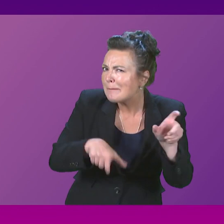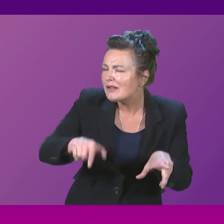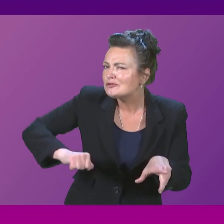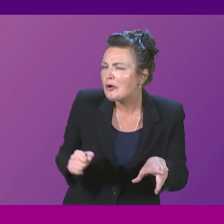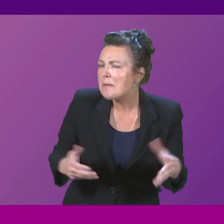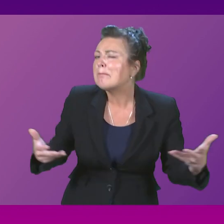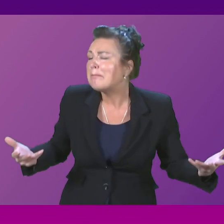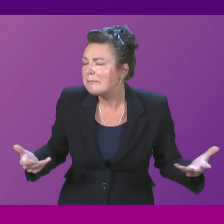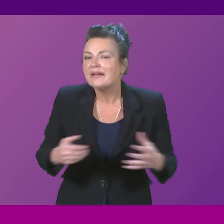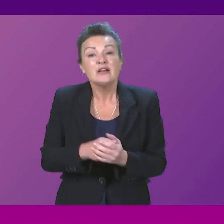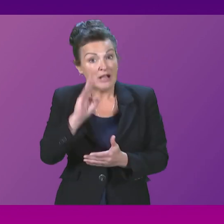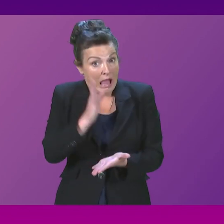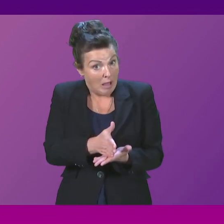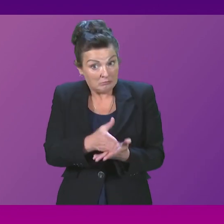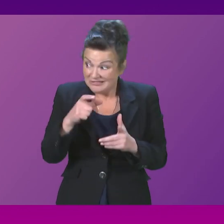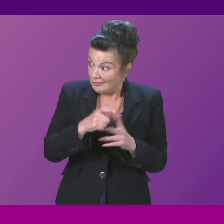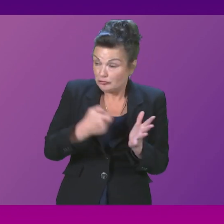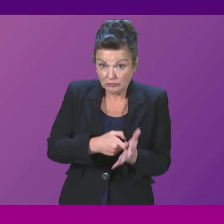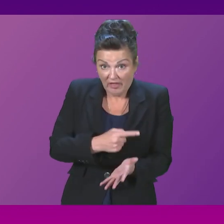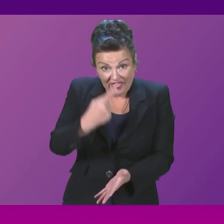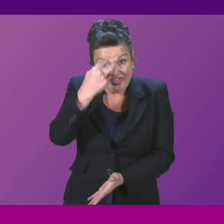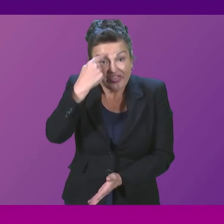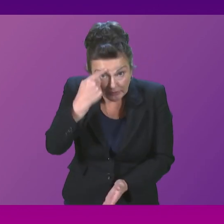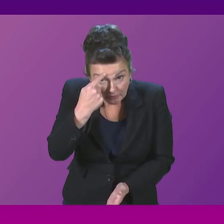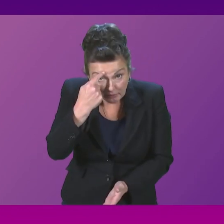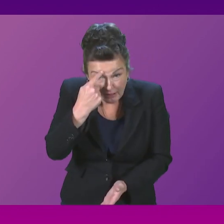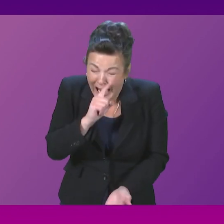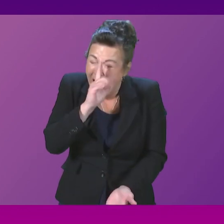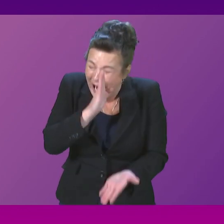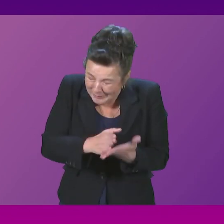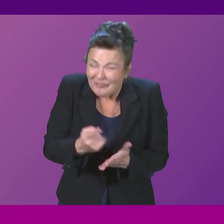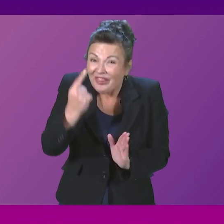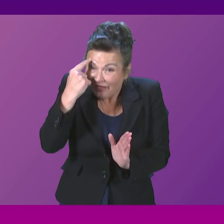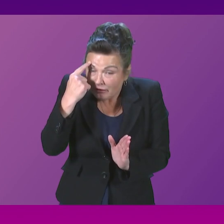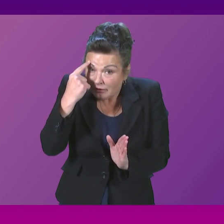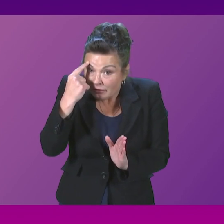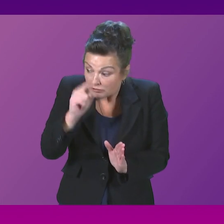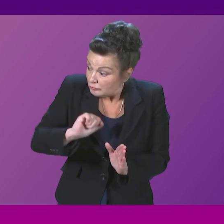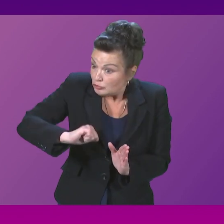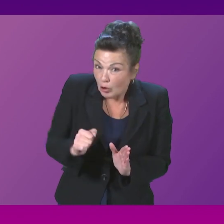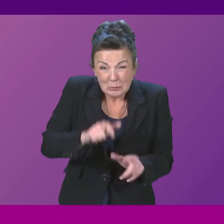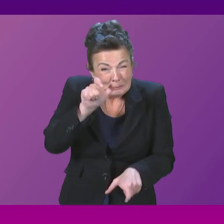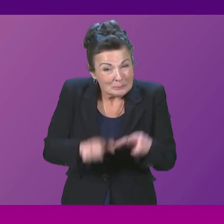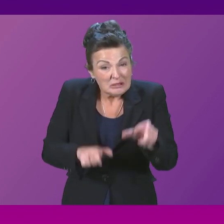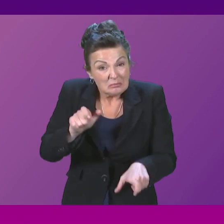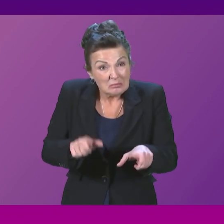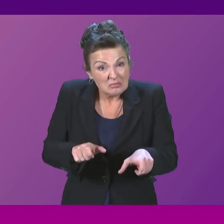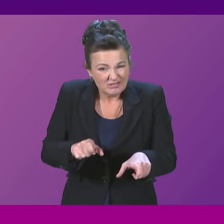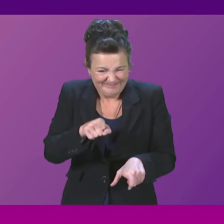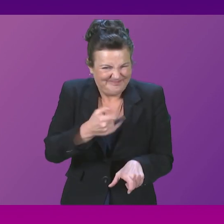If Douglas Ross really believed that the Scottish people were going to reject independence,